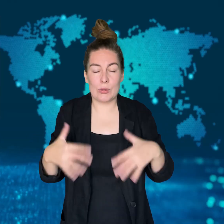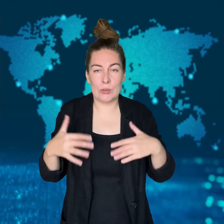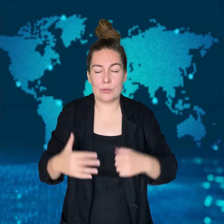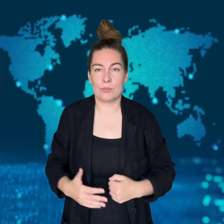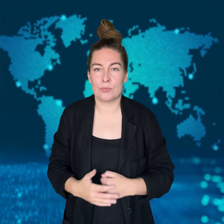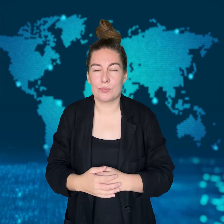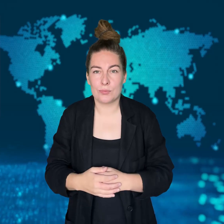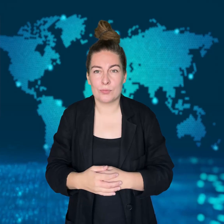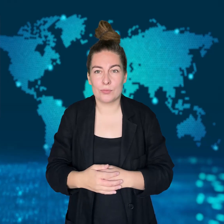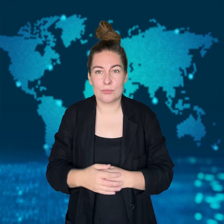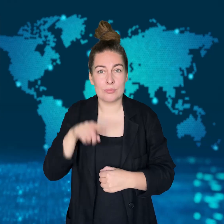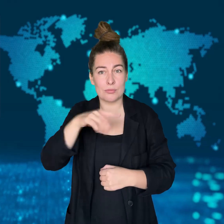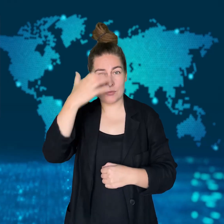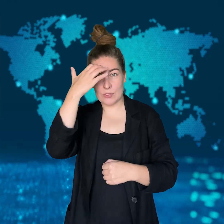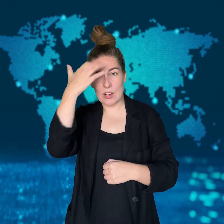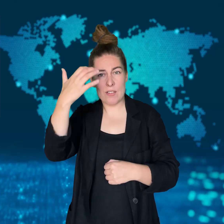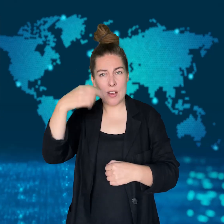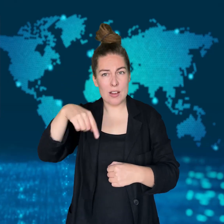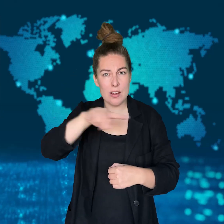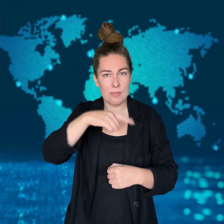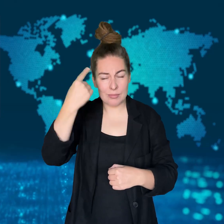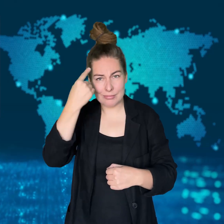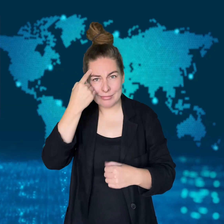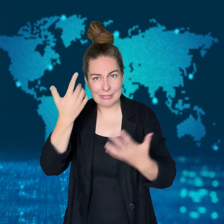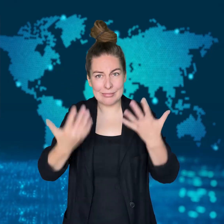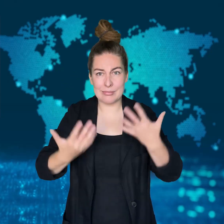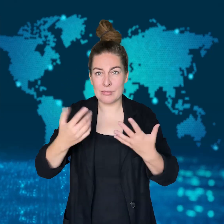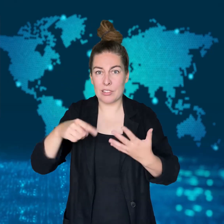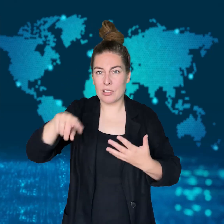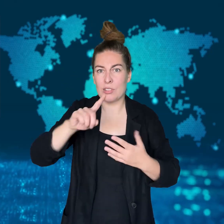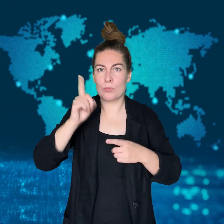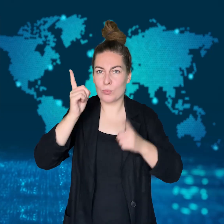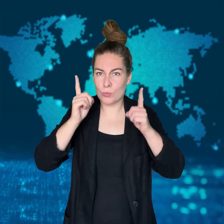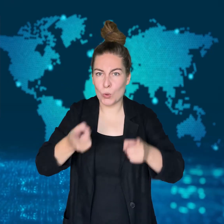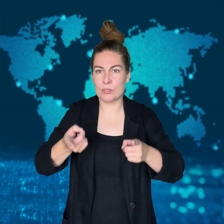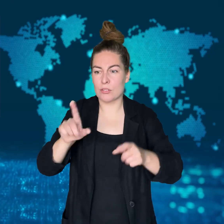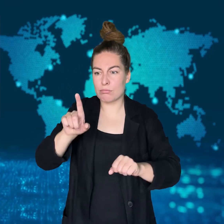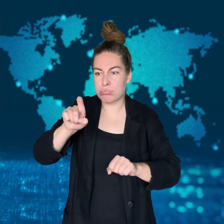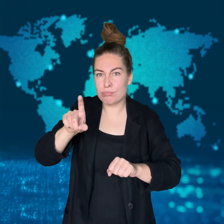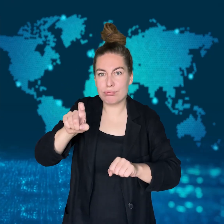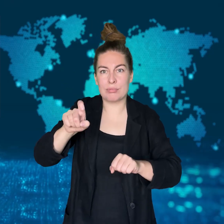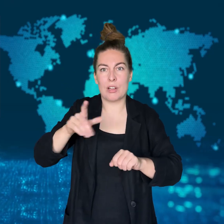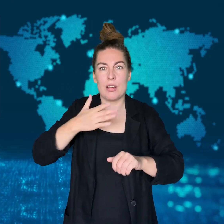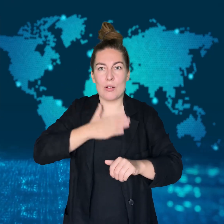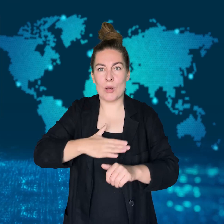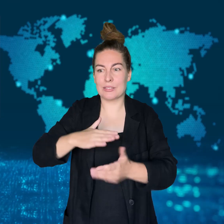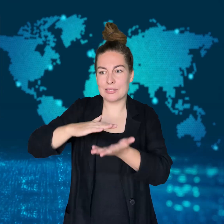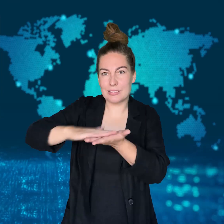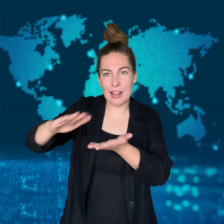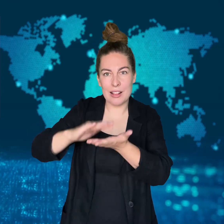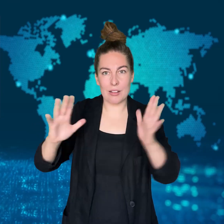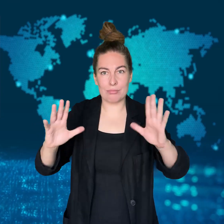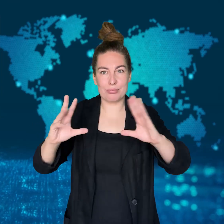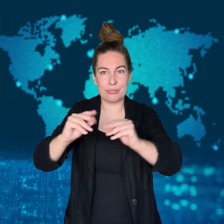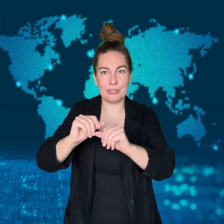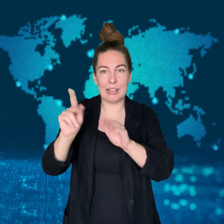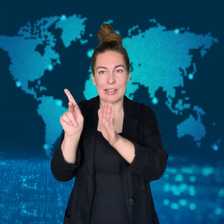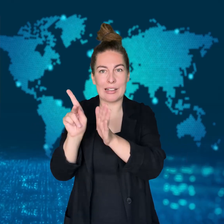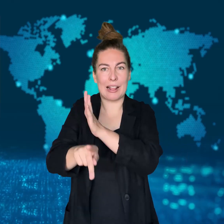The government is considering regulating the price of extermination